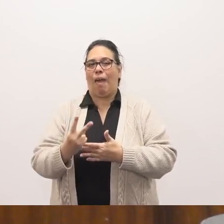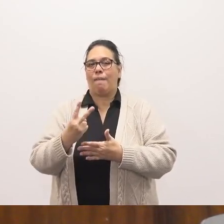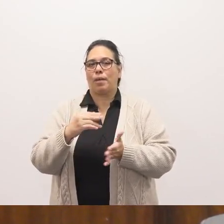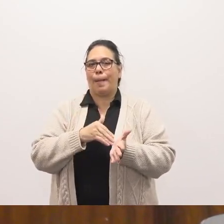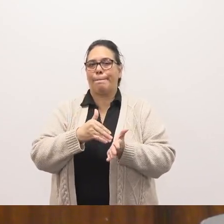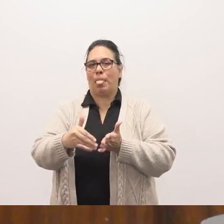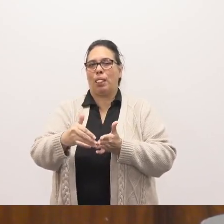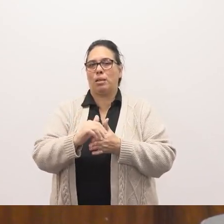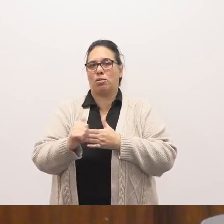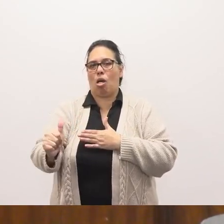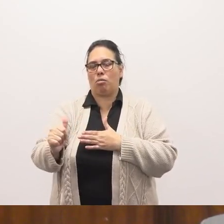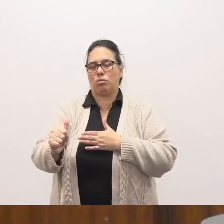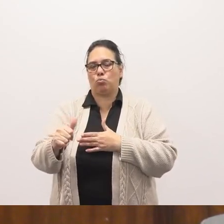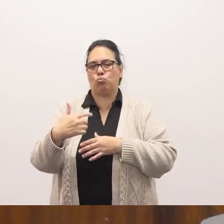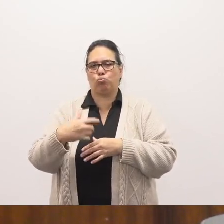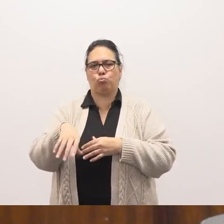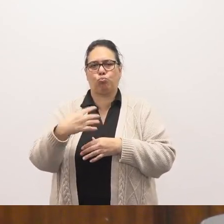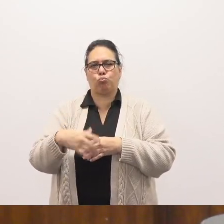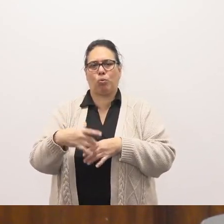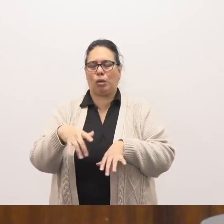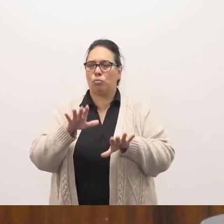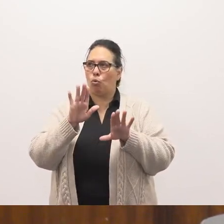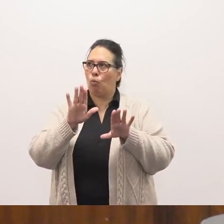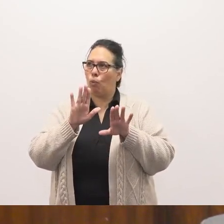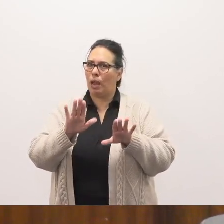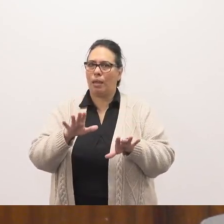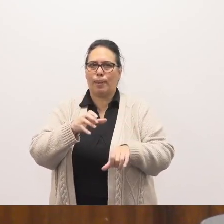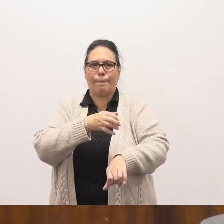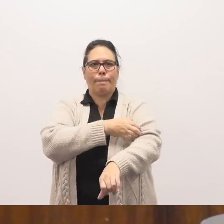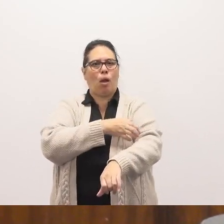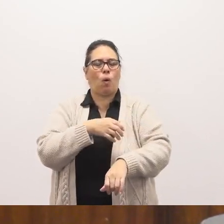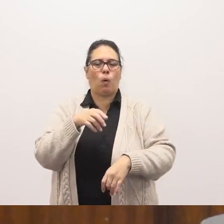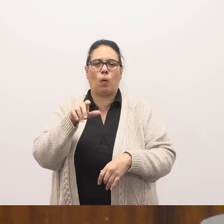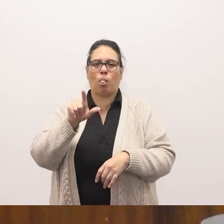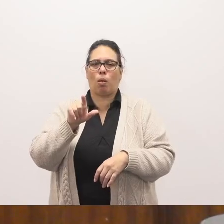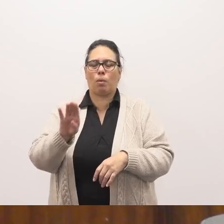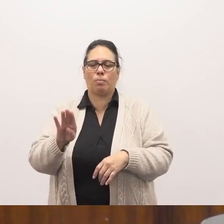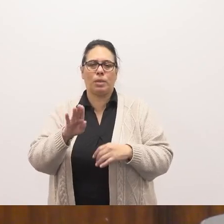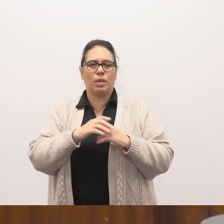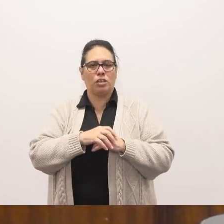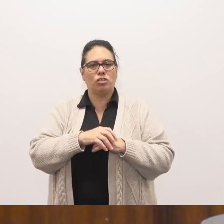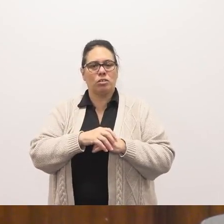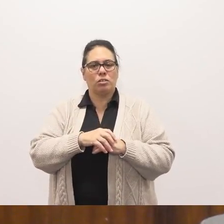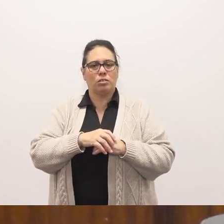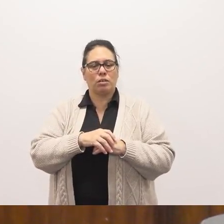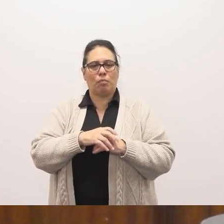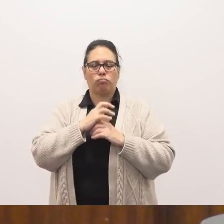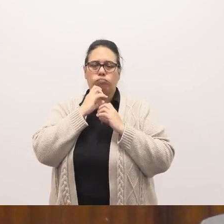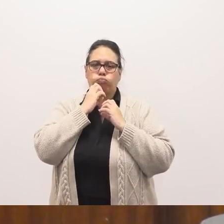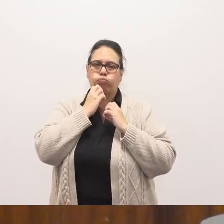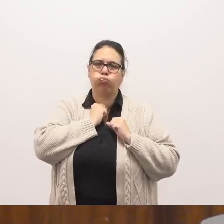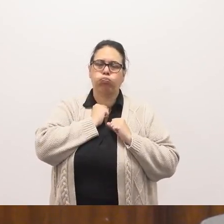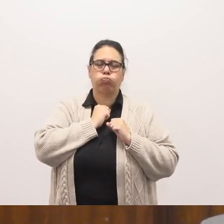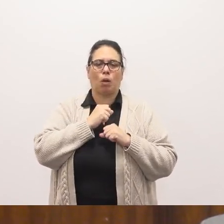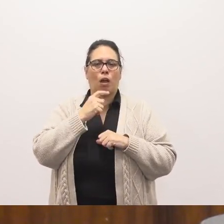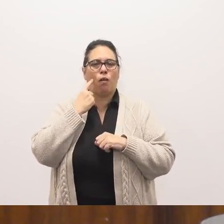And so that's just another great sign of the power of Long Beach and our care and love for people. And so it's just been very,